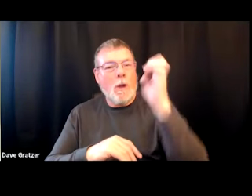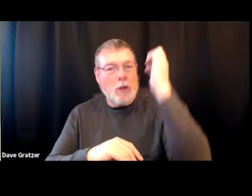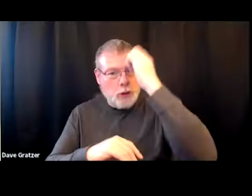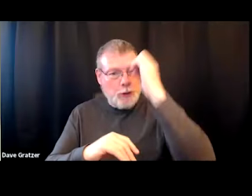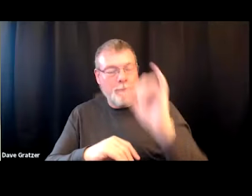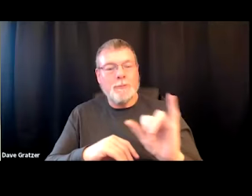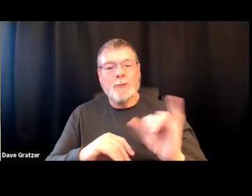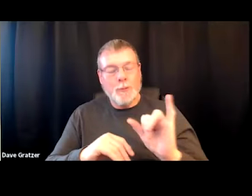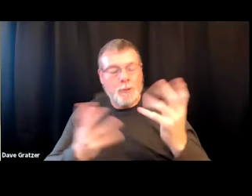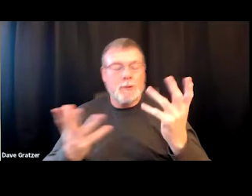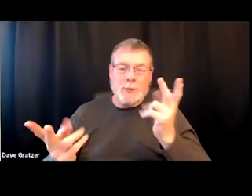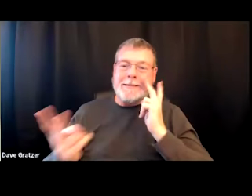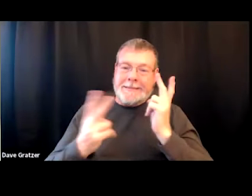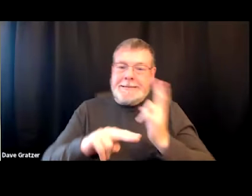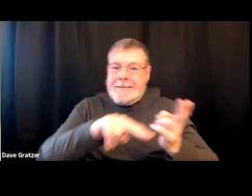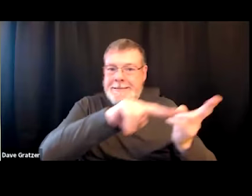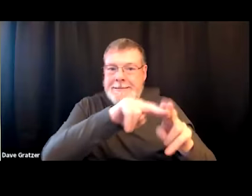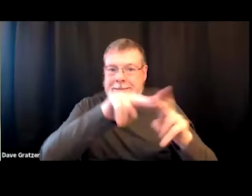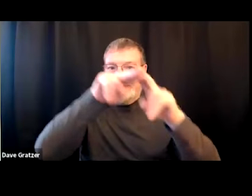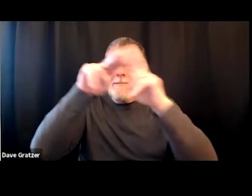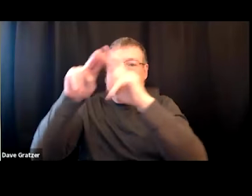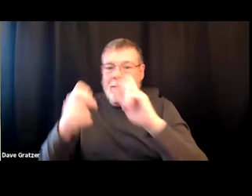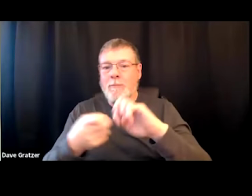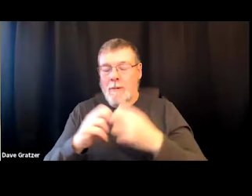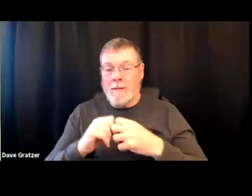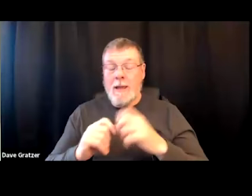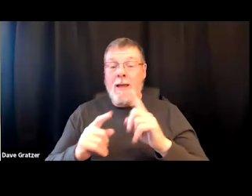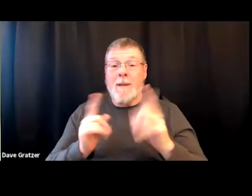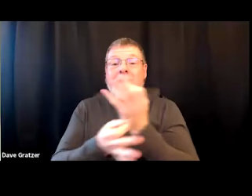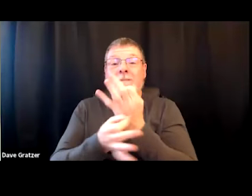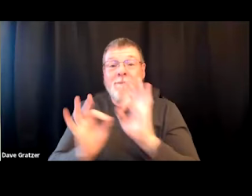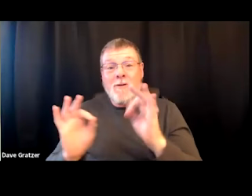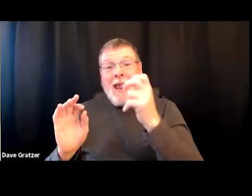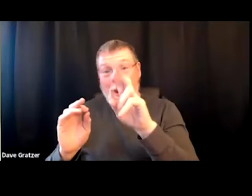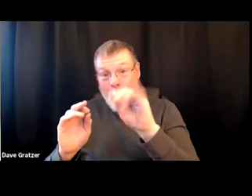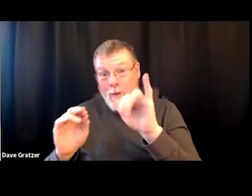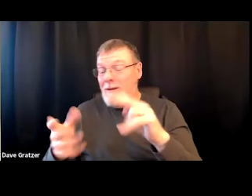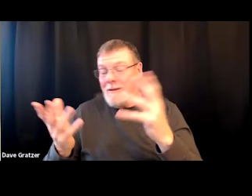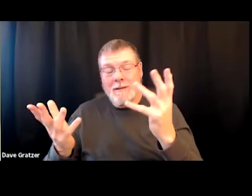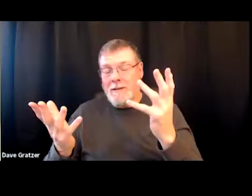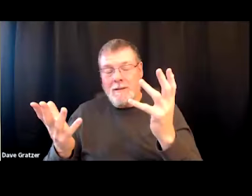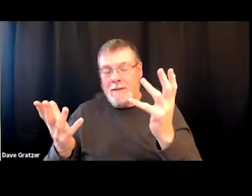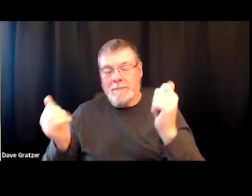So we'll see that as an increasing problem. But street heroin is of course a problem in almost every country